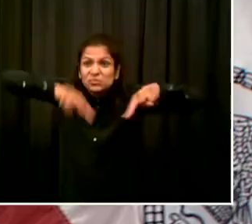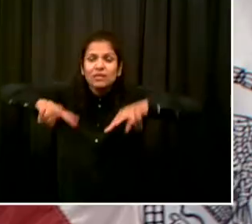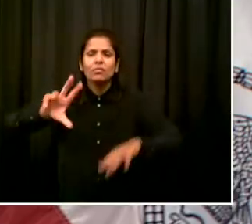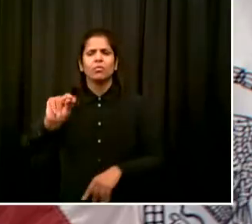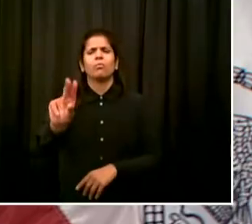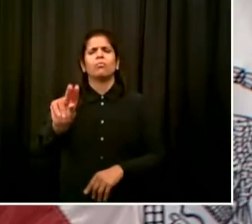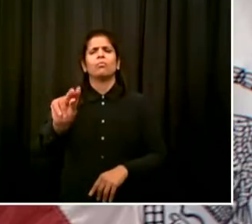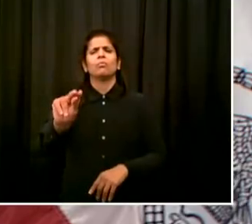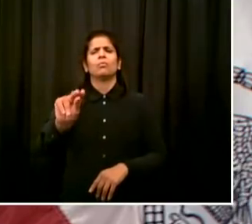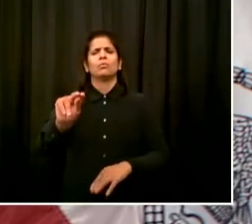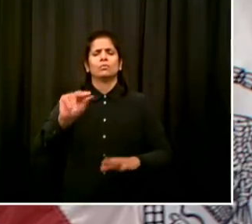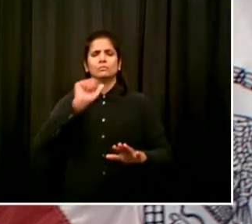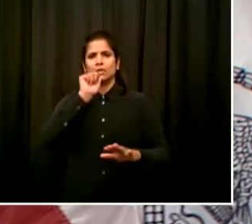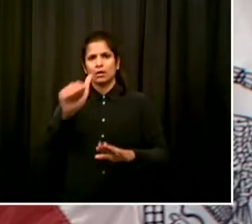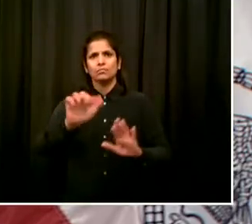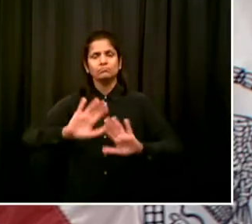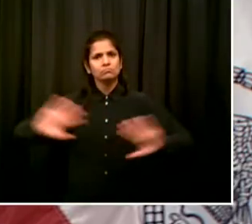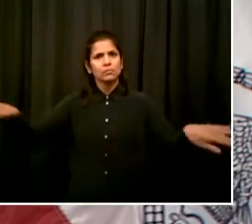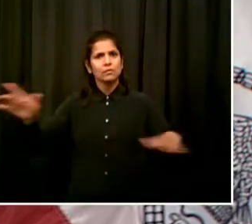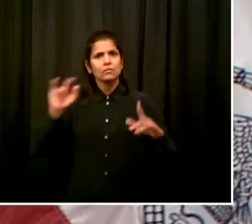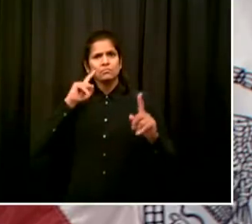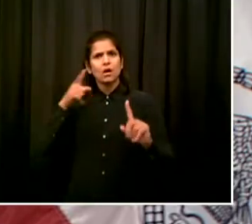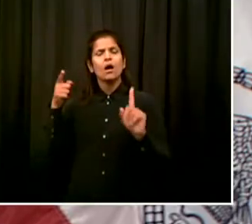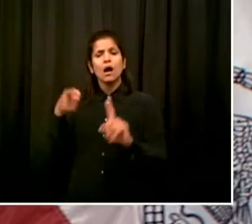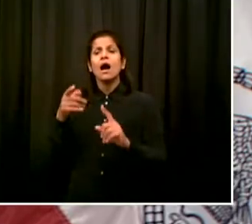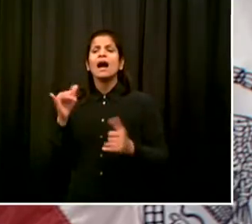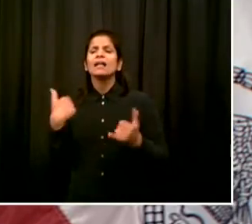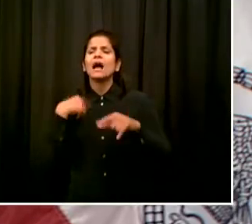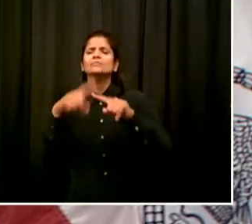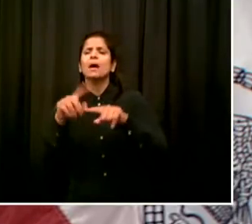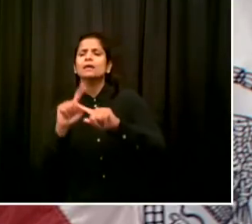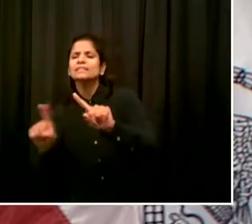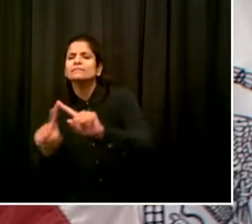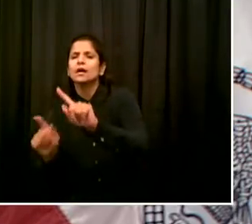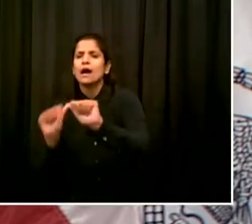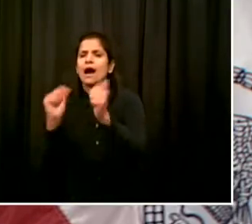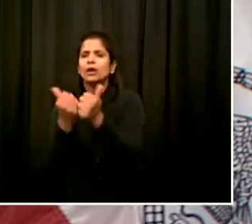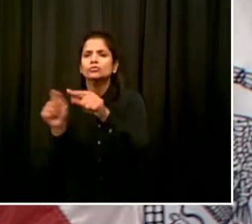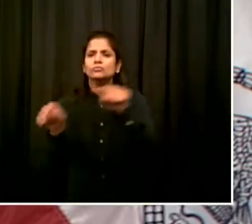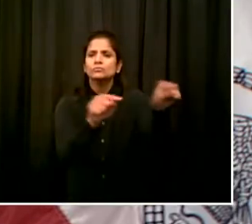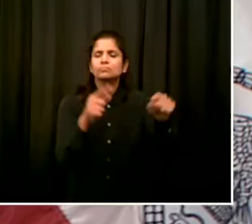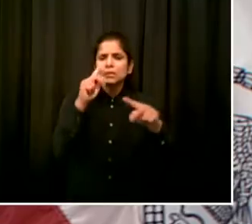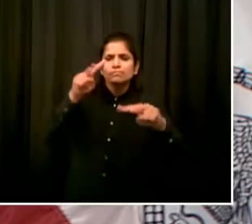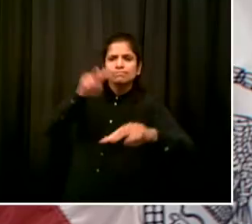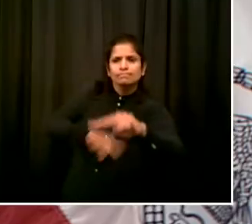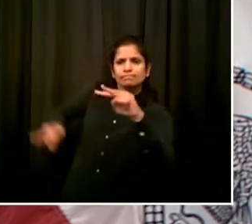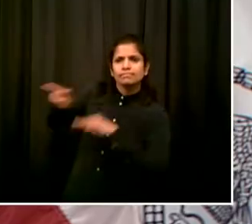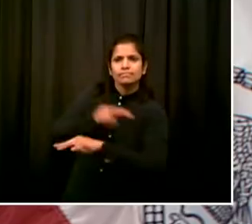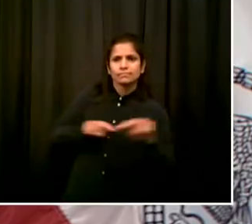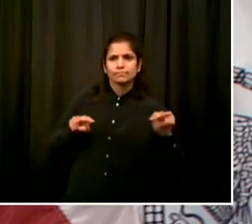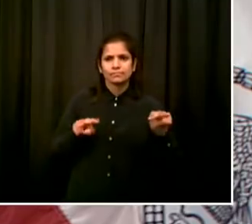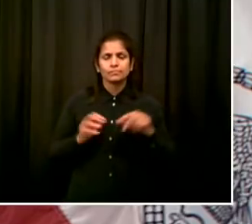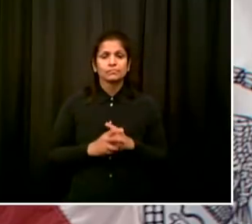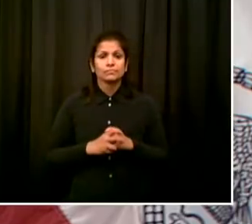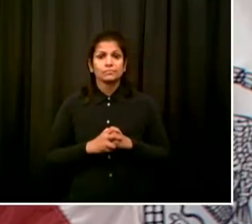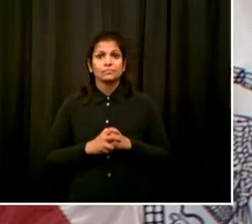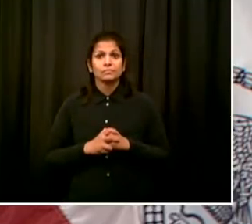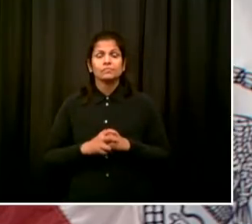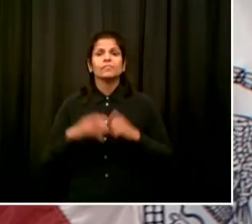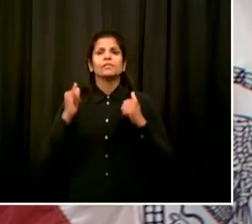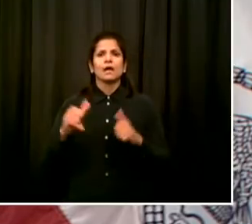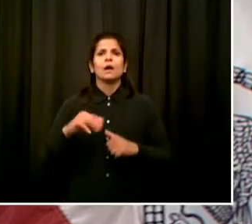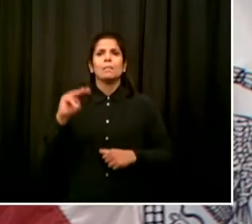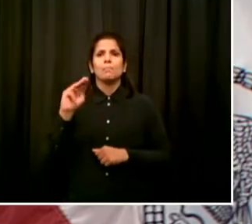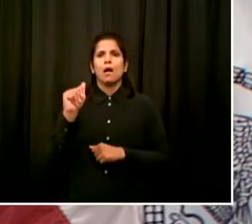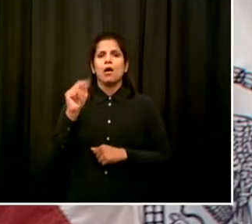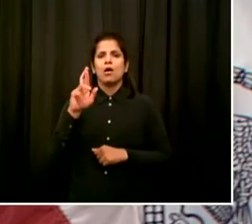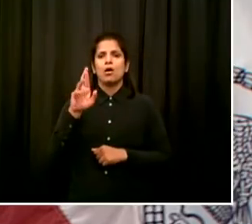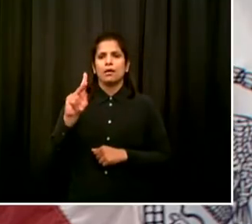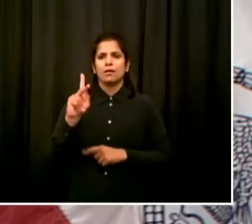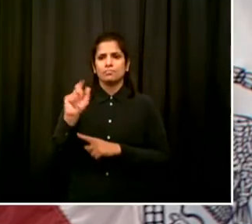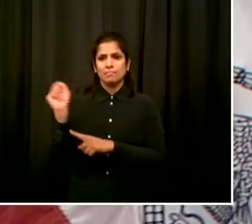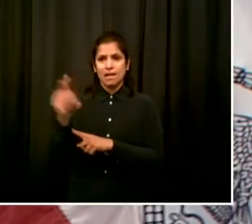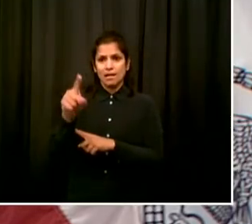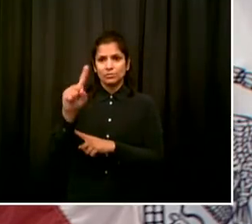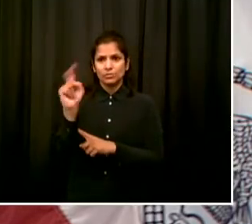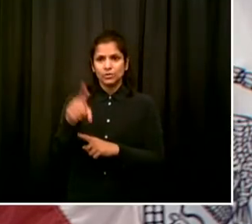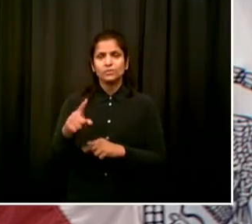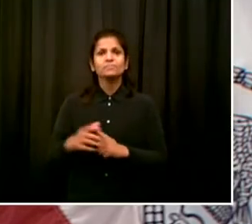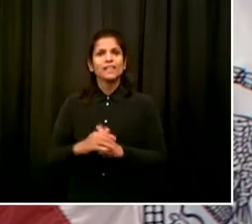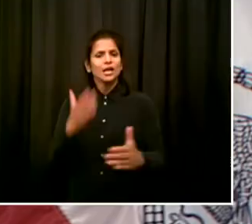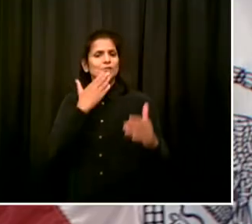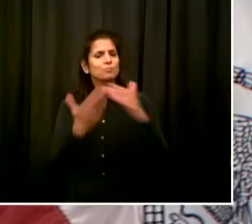SHOULD EITHER.